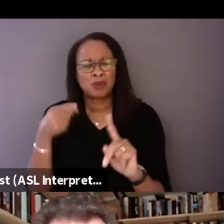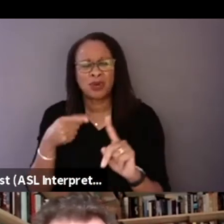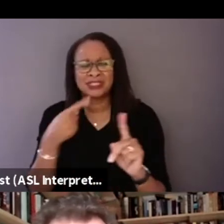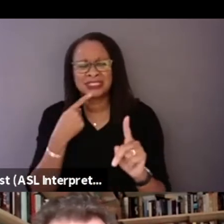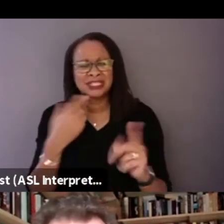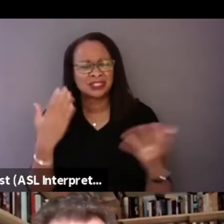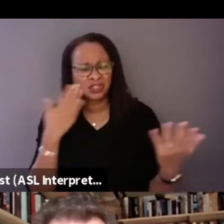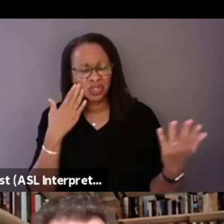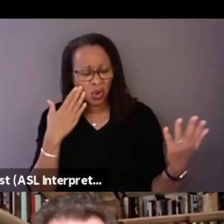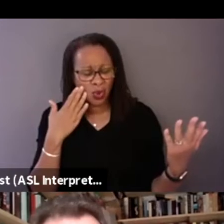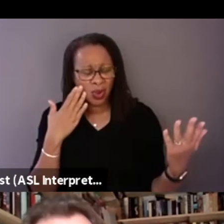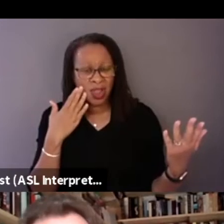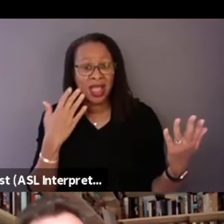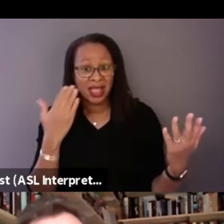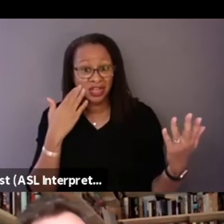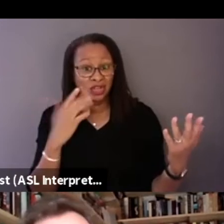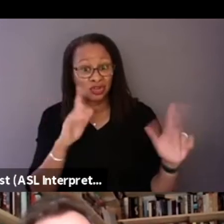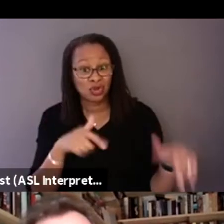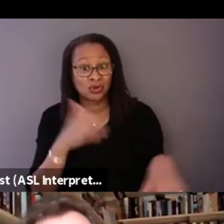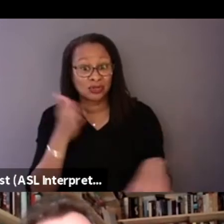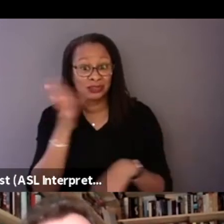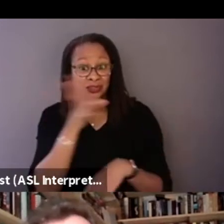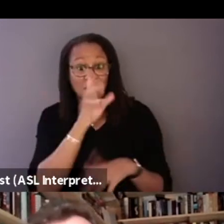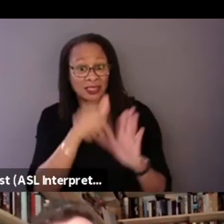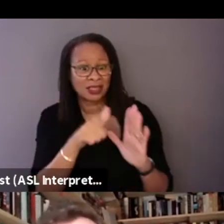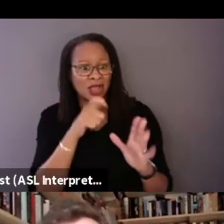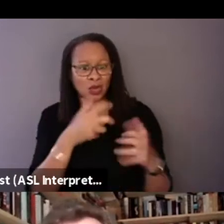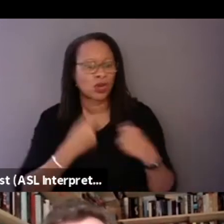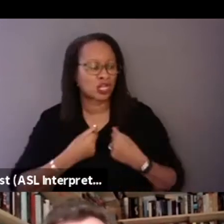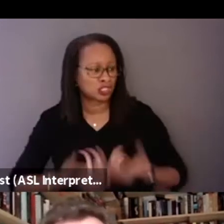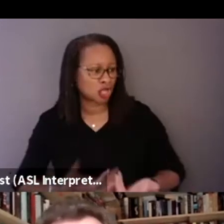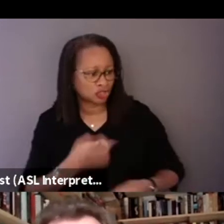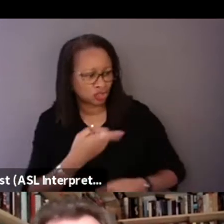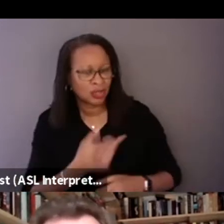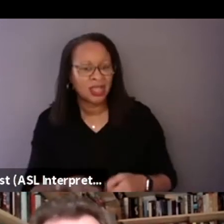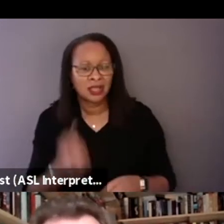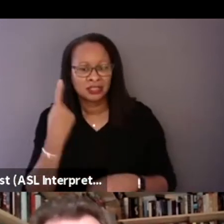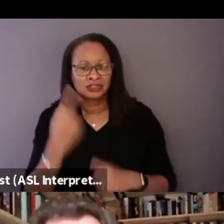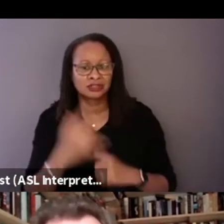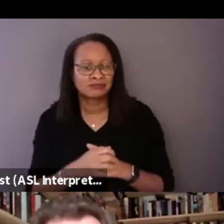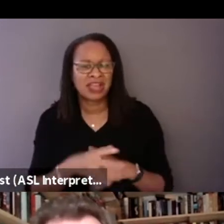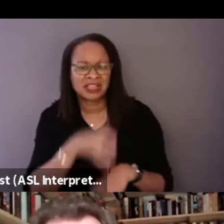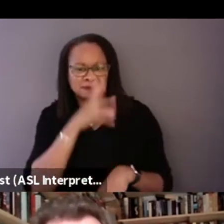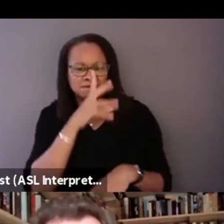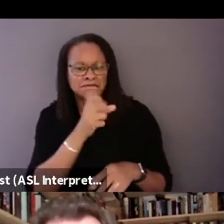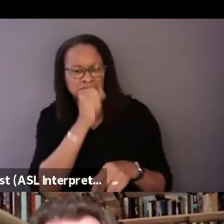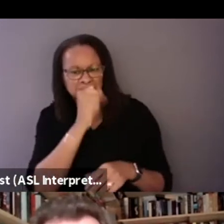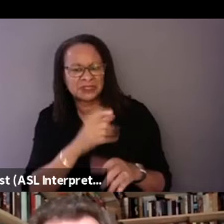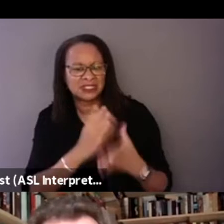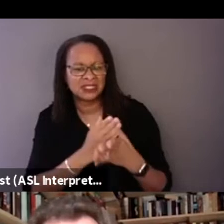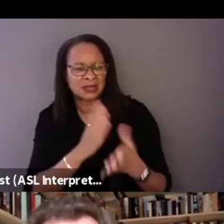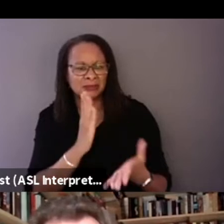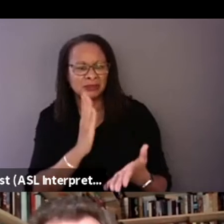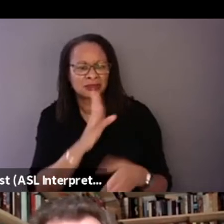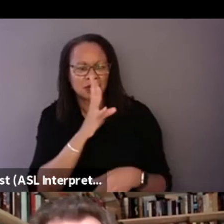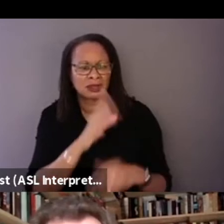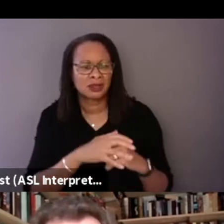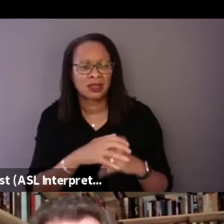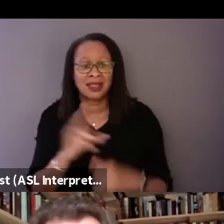I don't wanna, I know you gotta make a speech later. I don't want to exhaust you. Like I can just shut up." And then Nate stepped in and said, "Oh no, no, no, no.